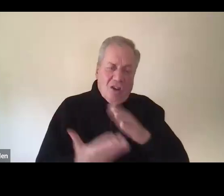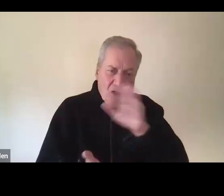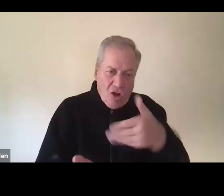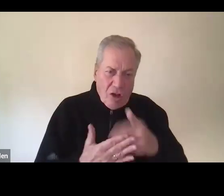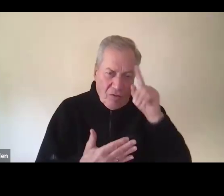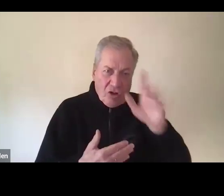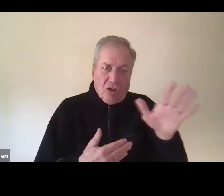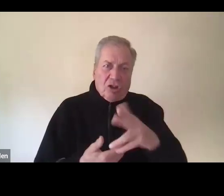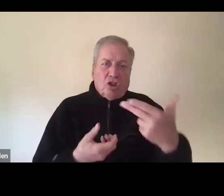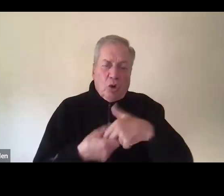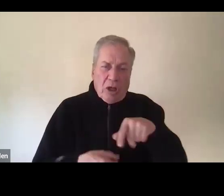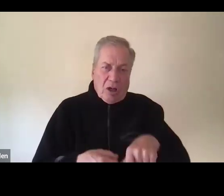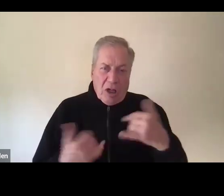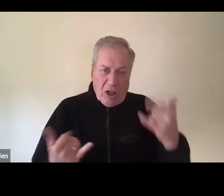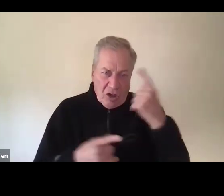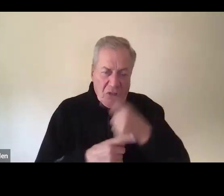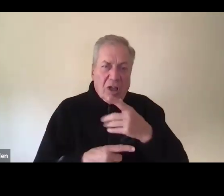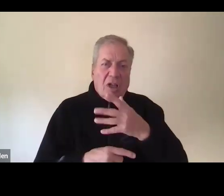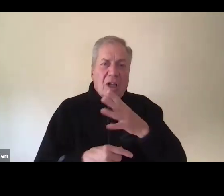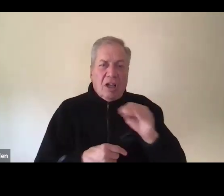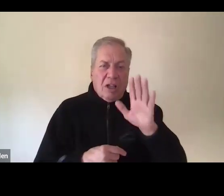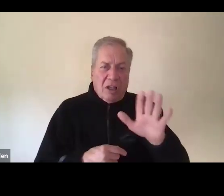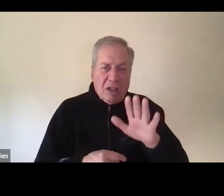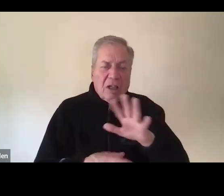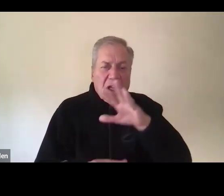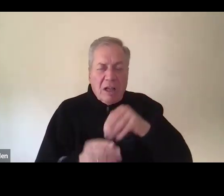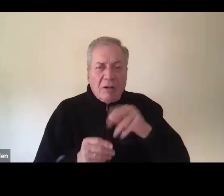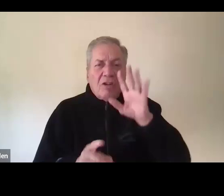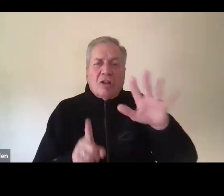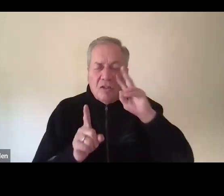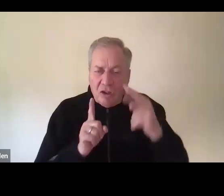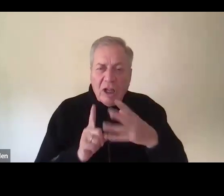Again thank you everyone for joining us and for your perspectives and engagement.